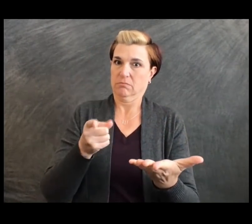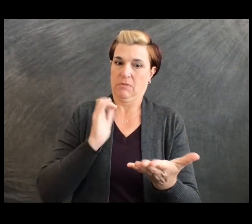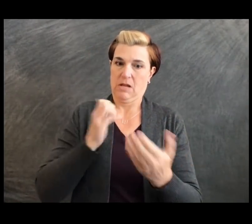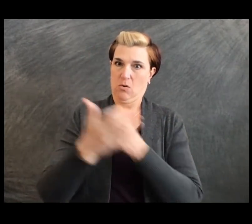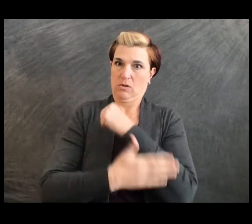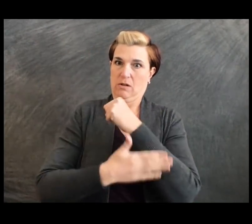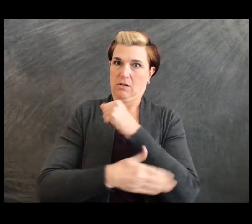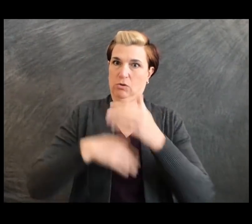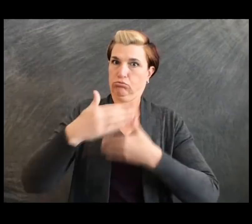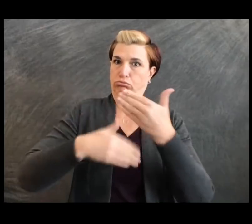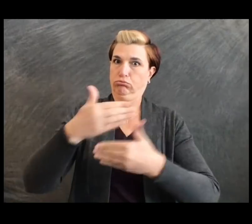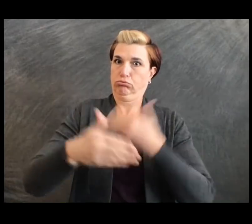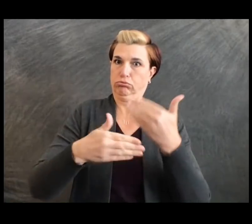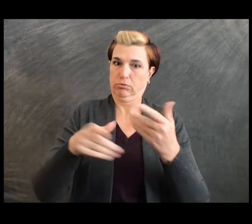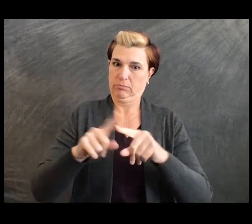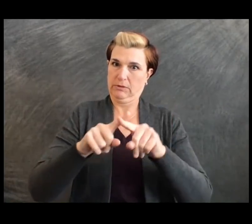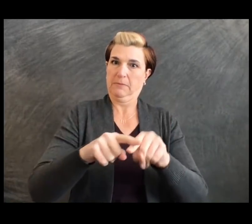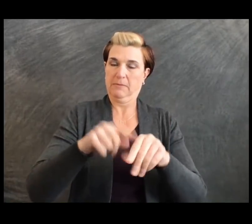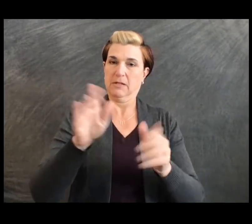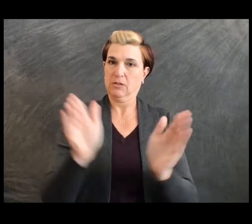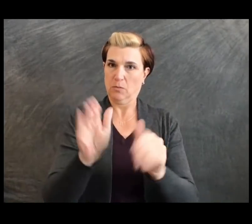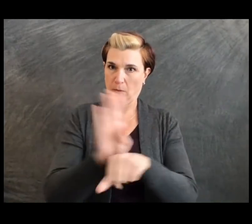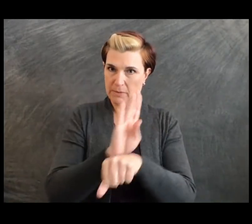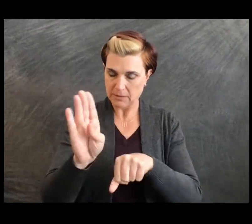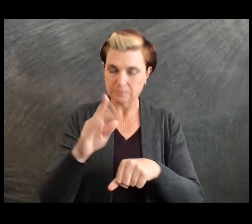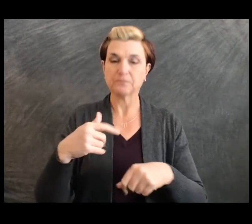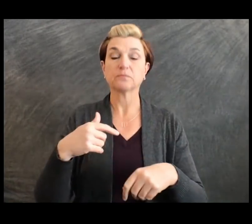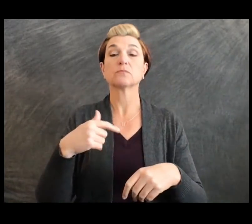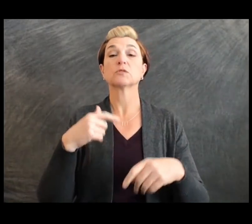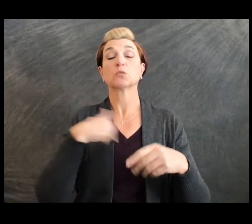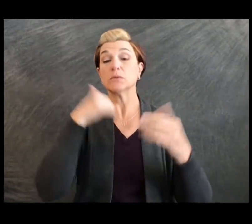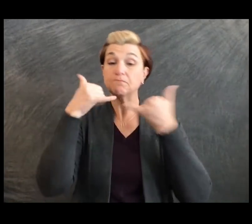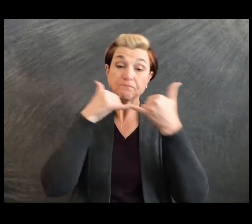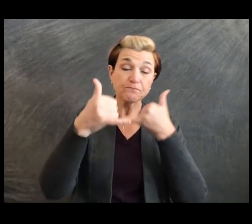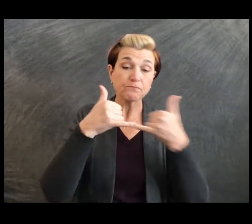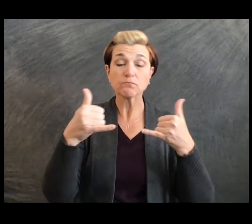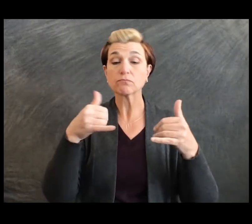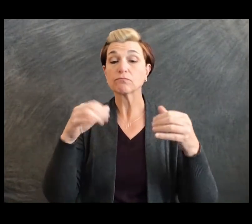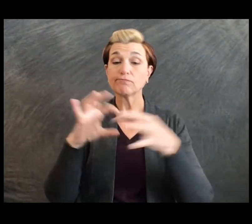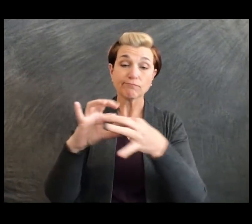considerable considerable power frankly to support them and their employees